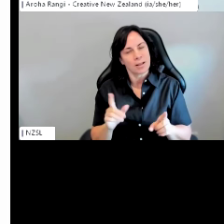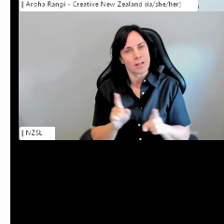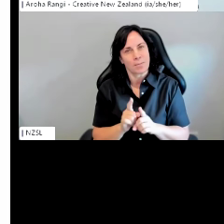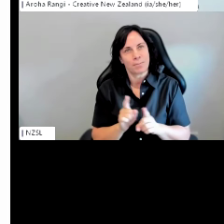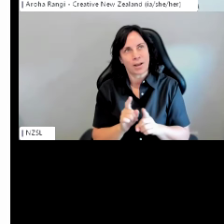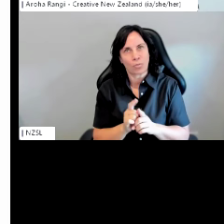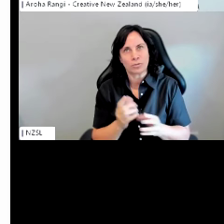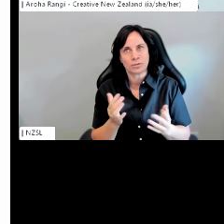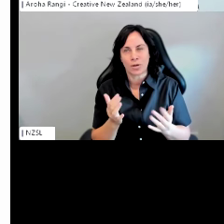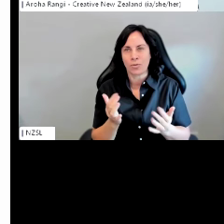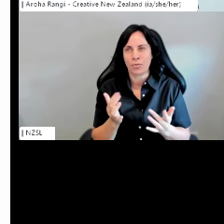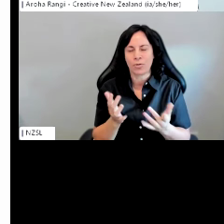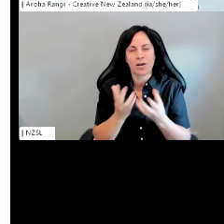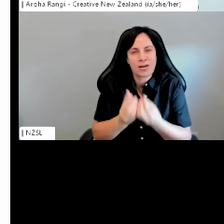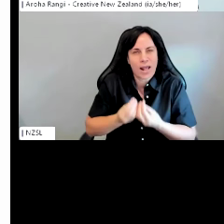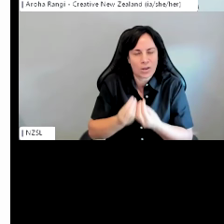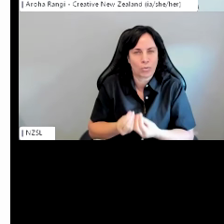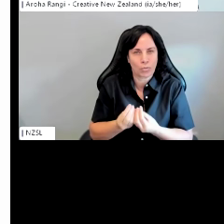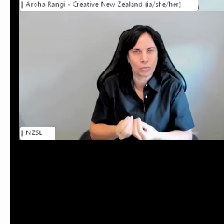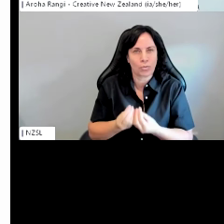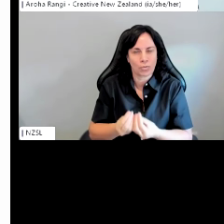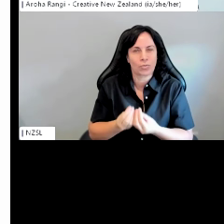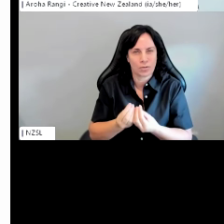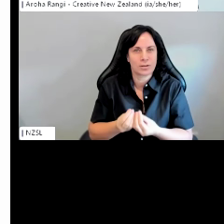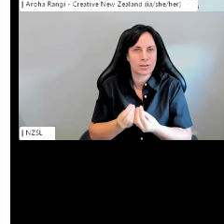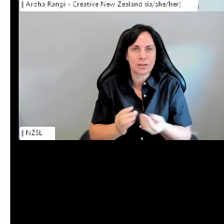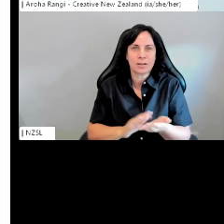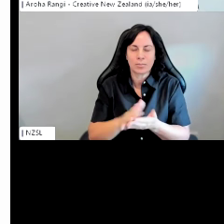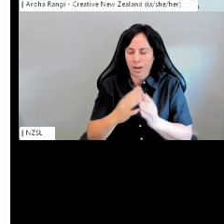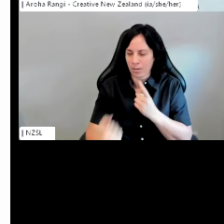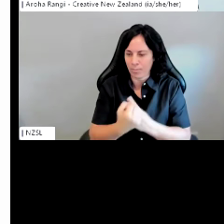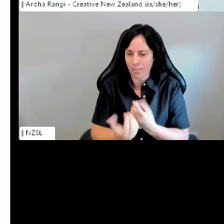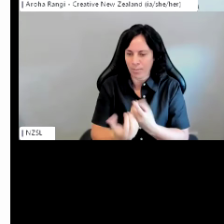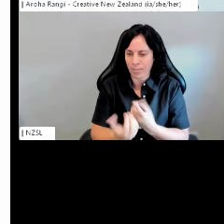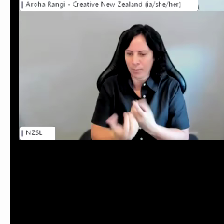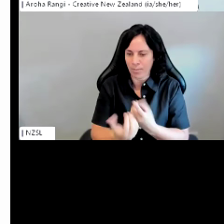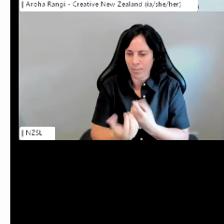as the place where they get this thing that they really want in their life. And so,